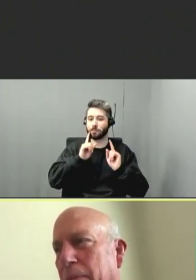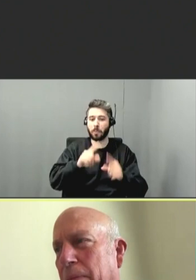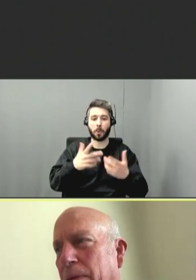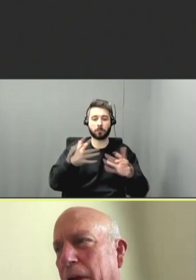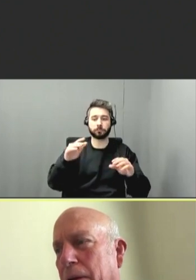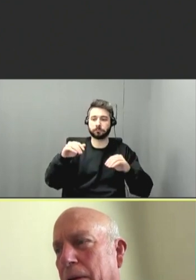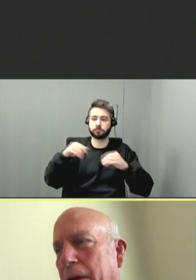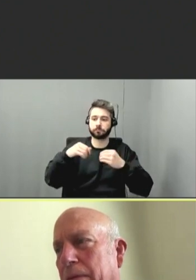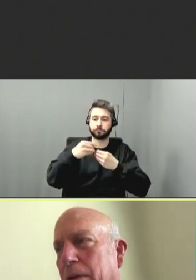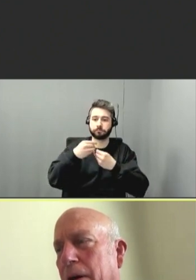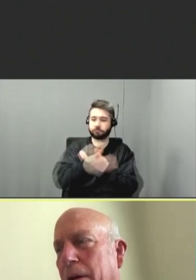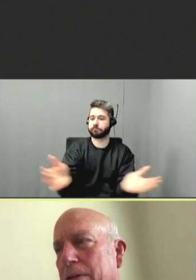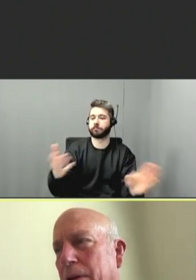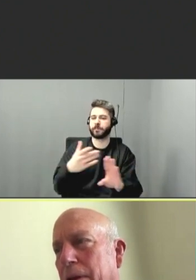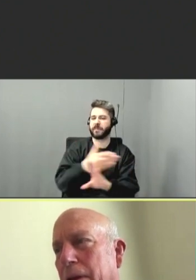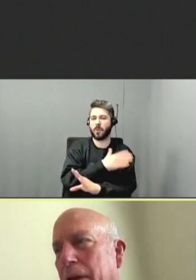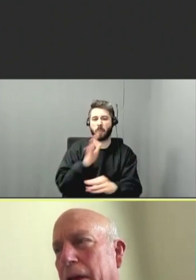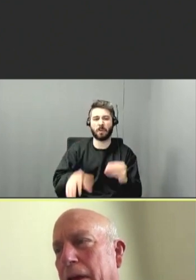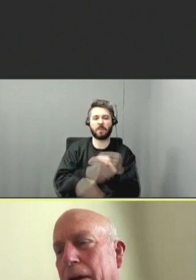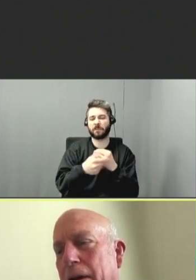beforehand, I'll make a few comments on it.